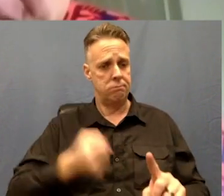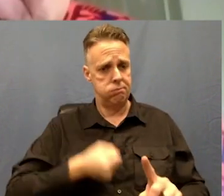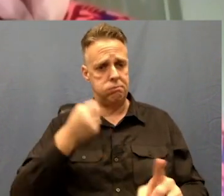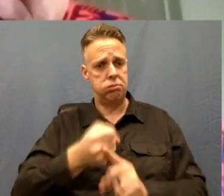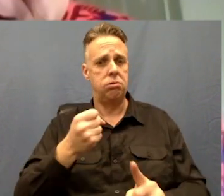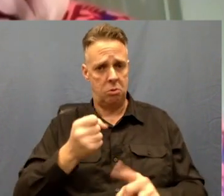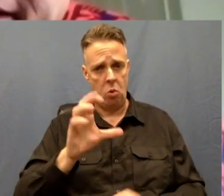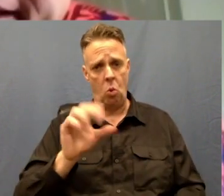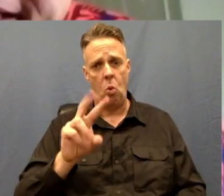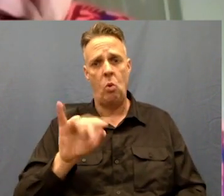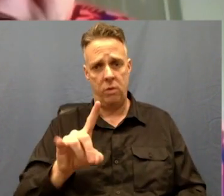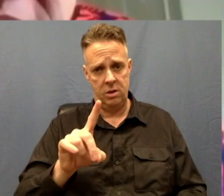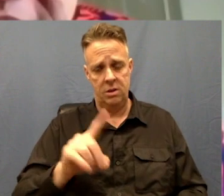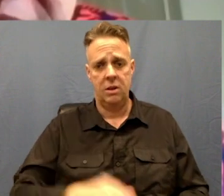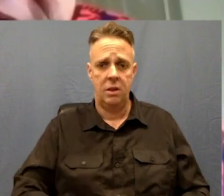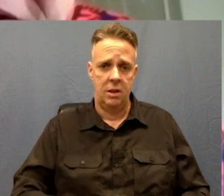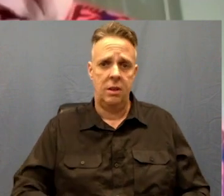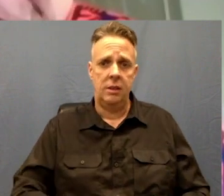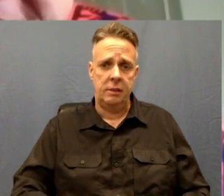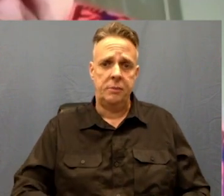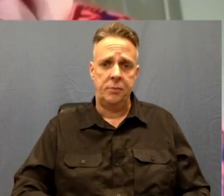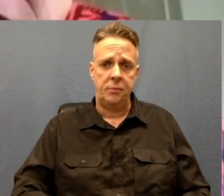OUR COMMUNITY. AND A LOT OF IT IS